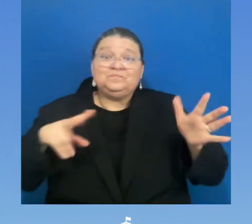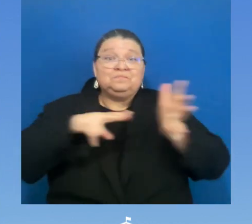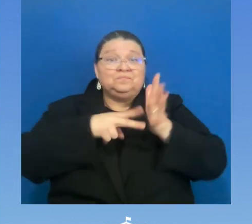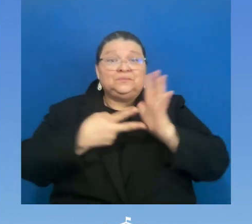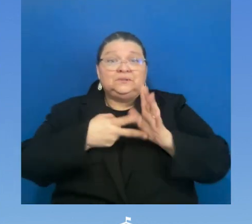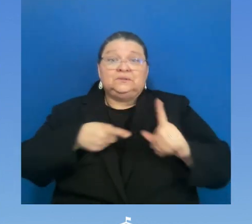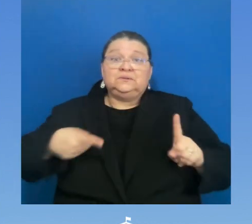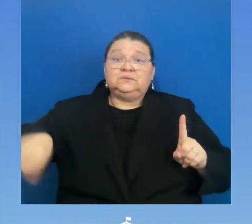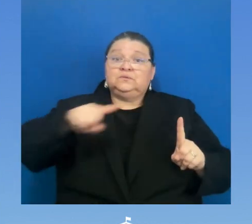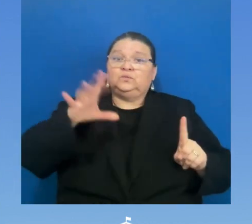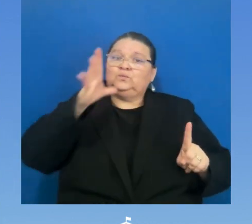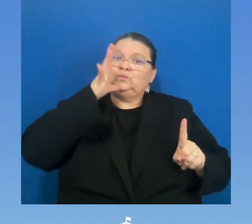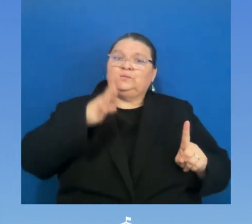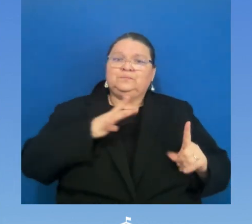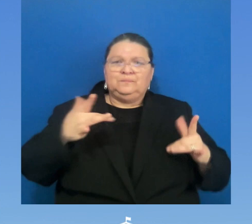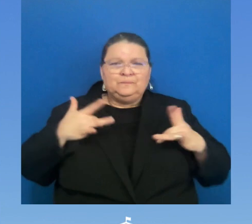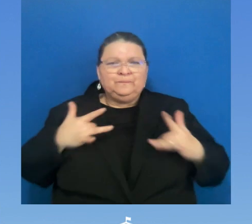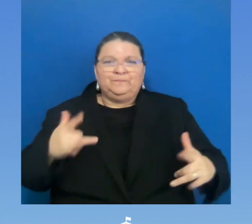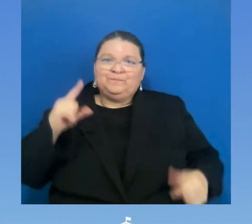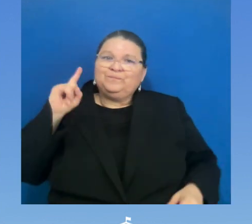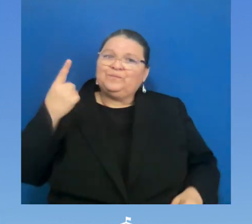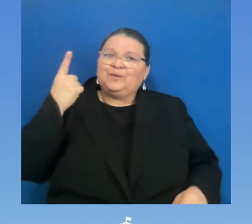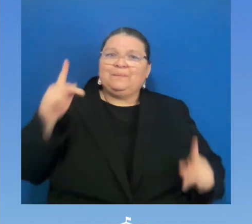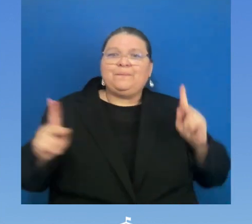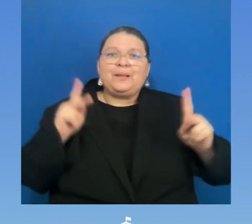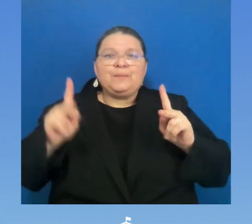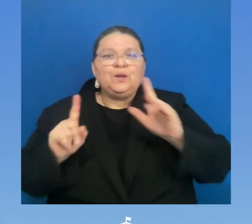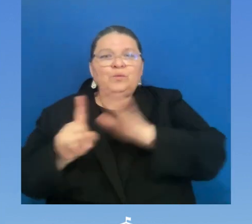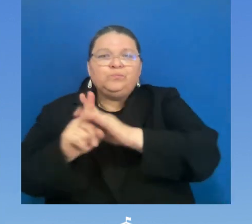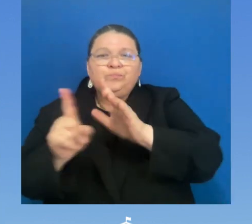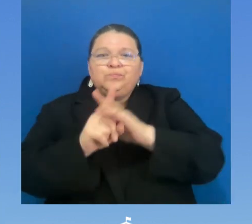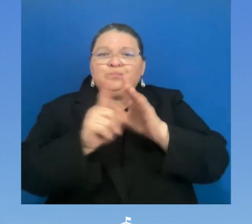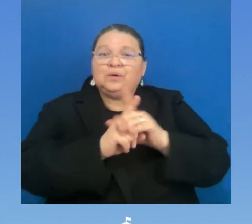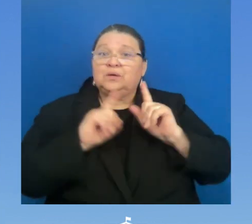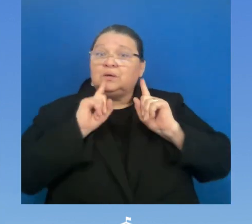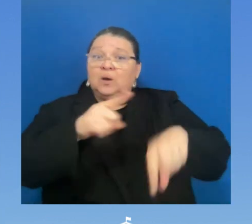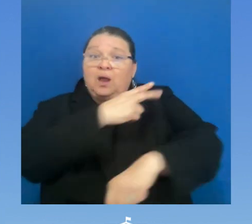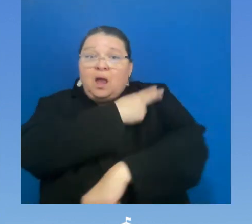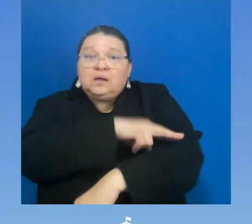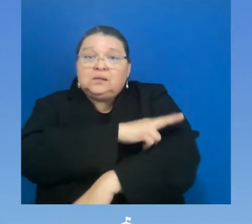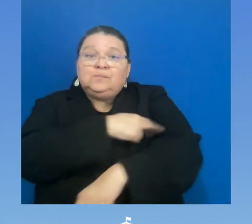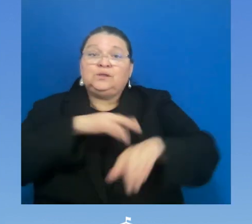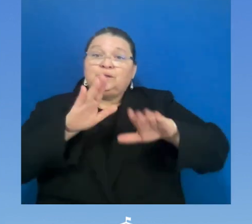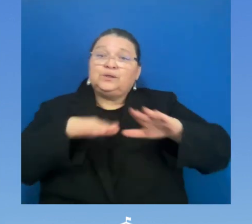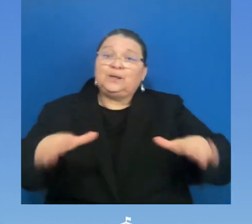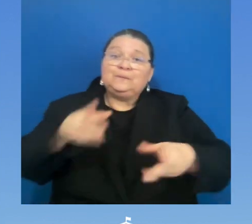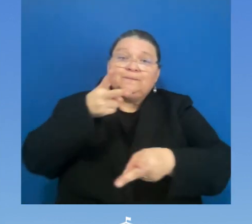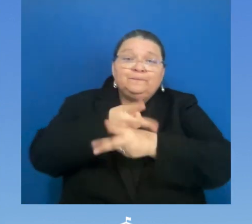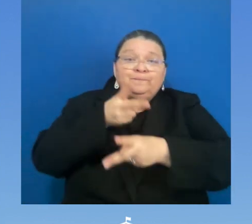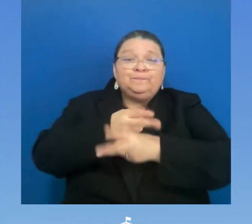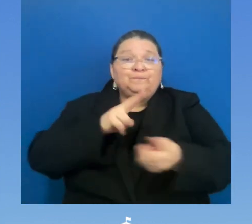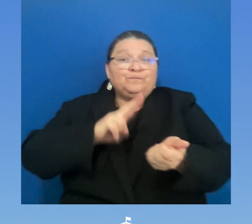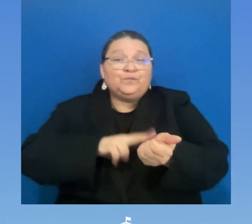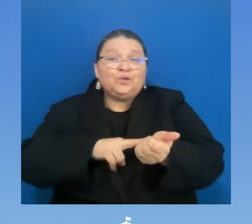neighbors, homes, nursing home and hospital. These caregivers make all other work possible.